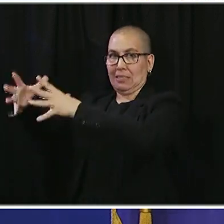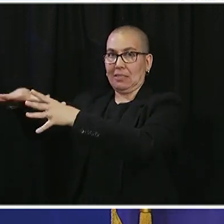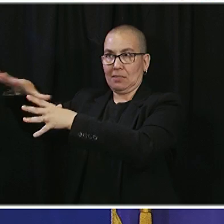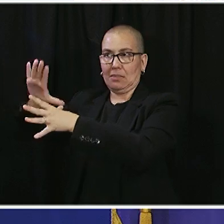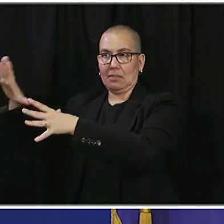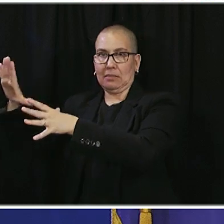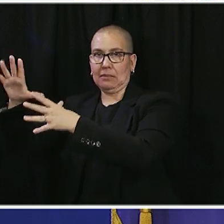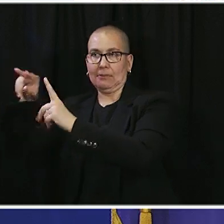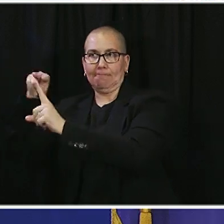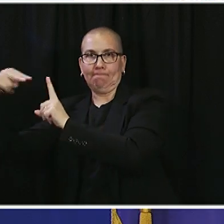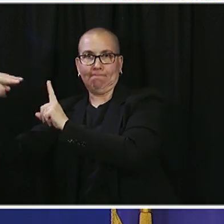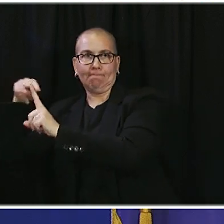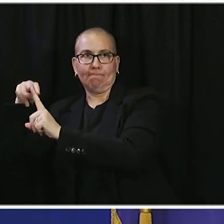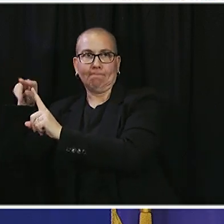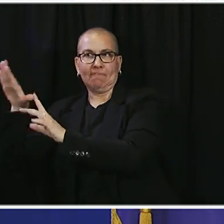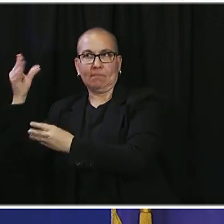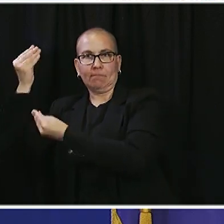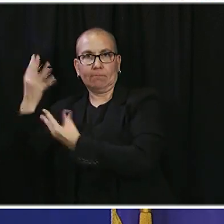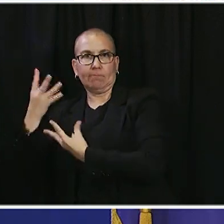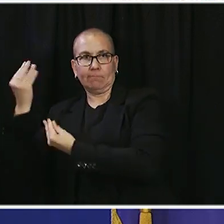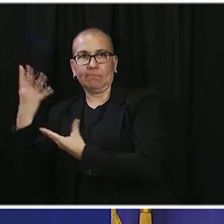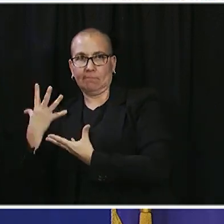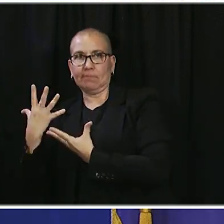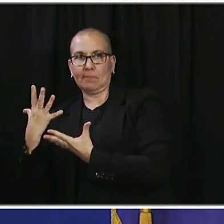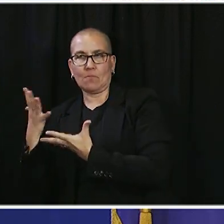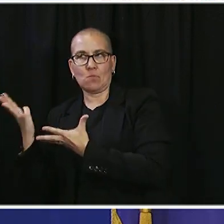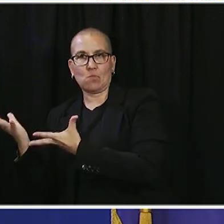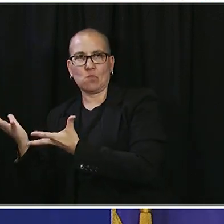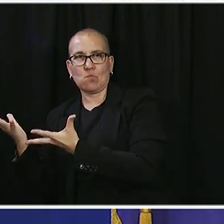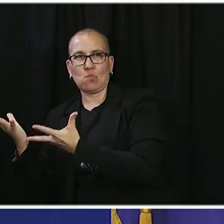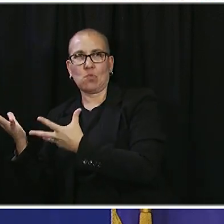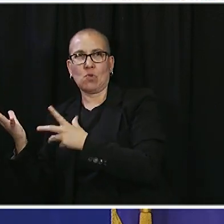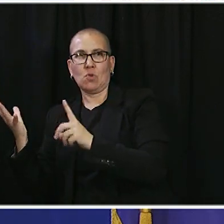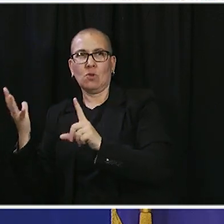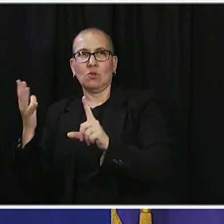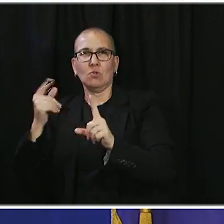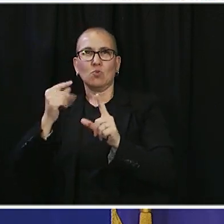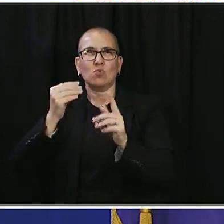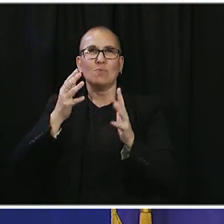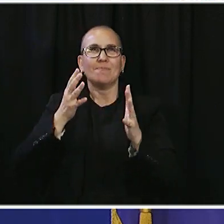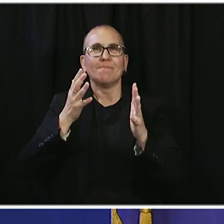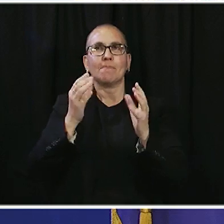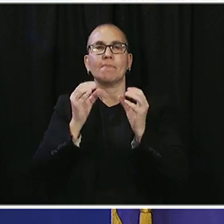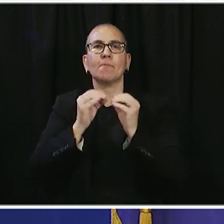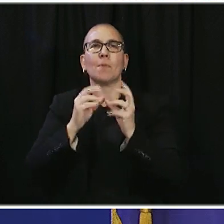SCIENCE, USE COURSES OF ACTION, FROM ONE THAT WOULD BE CONSIDERED THE -- KEEP